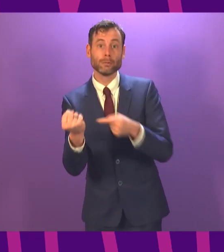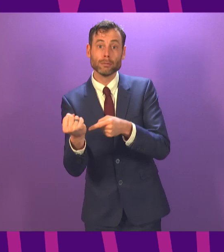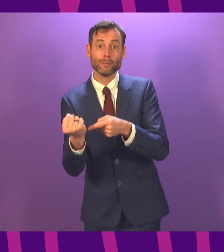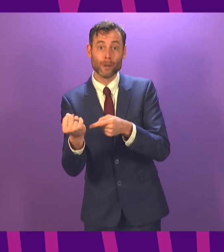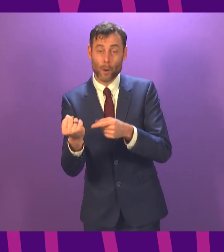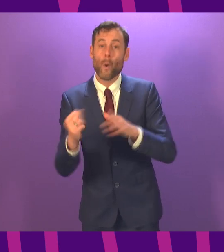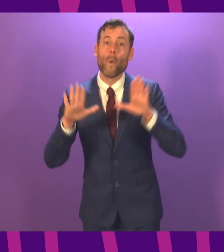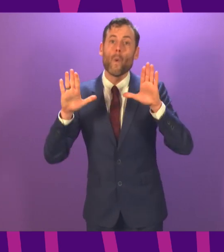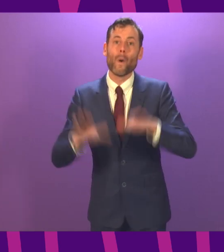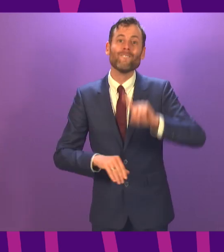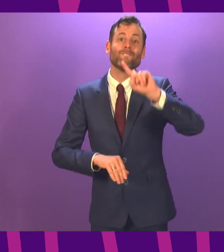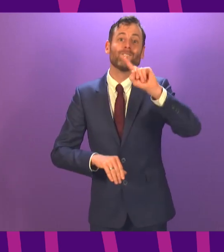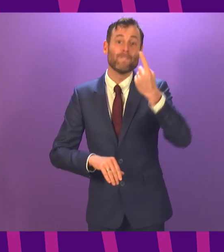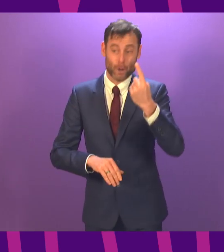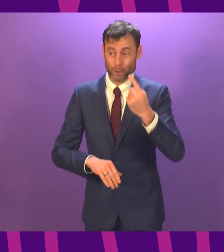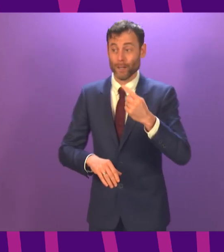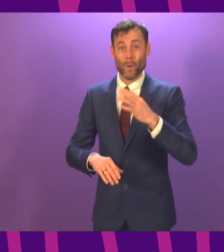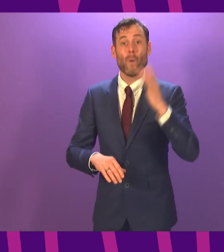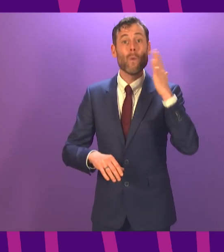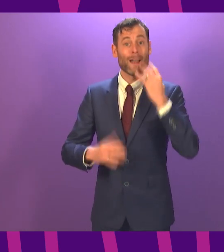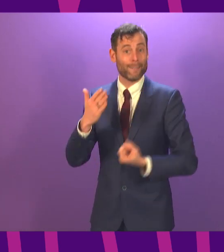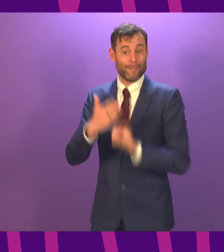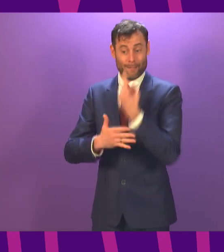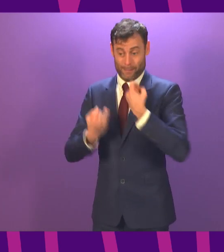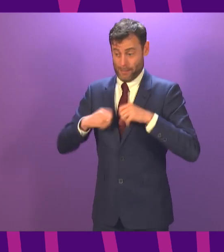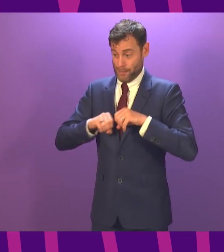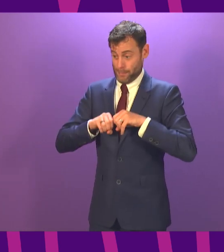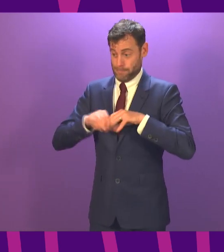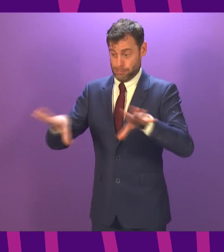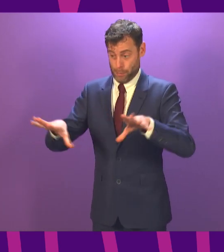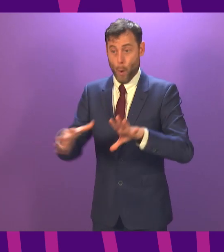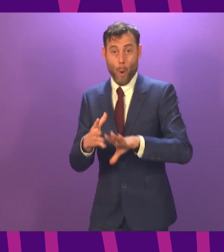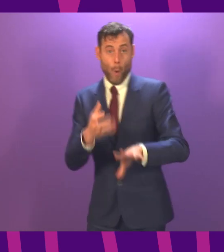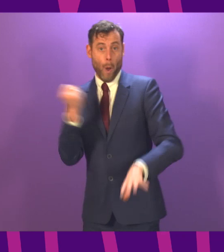on hold when the global pandemic struck. If only Boris Johnson had put planning for Brexit